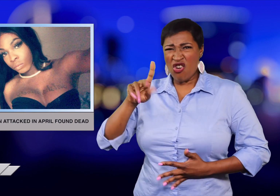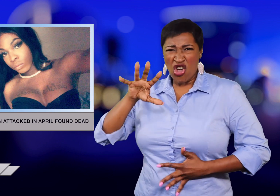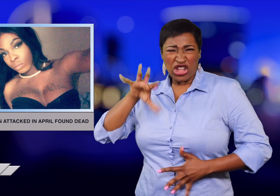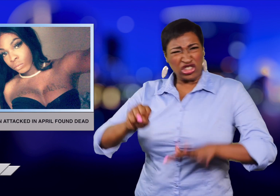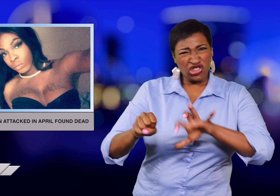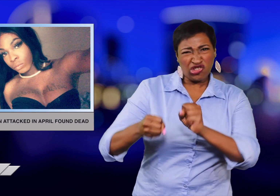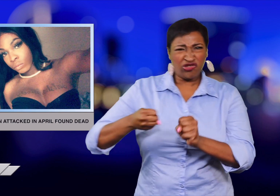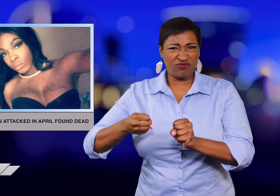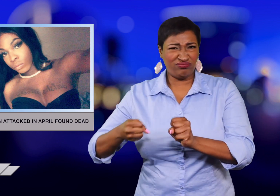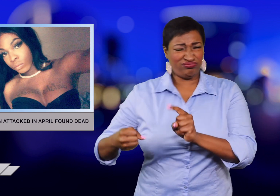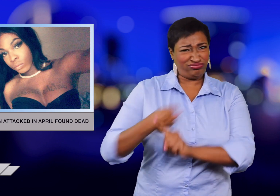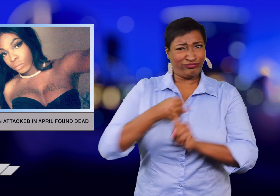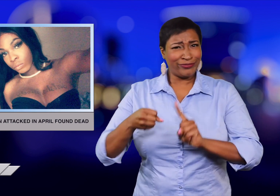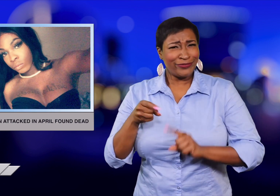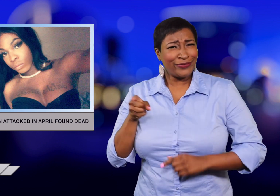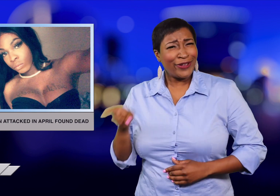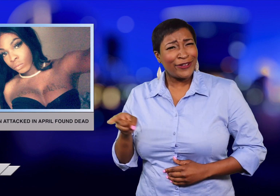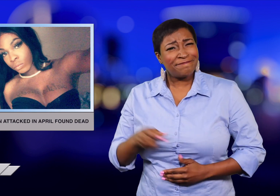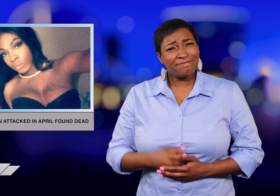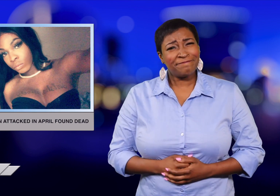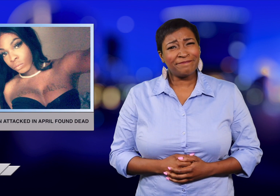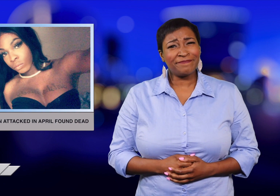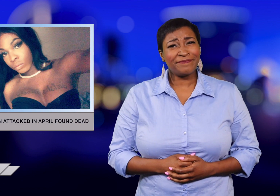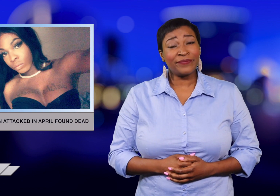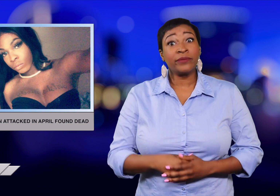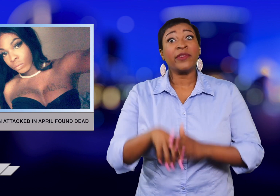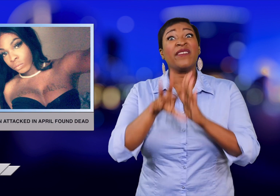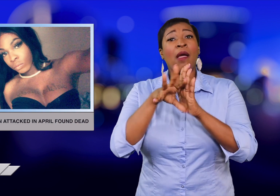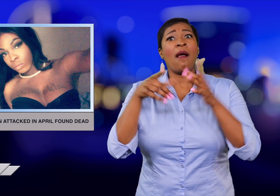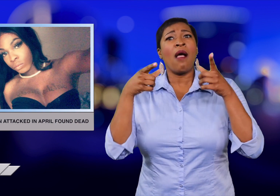in the parking lot of a Dallas apartment complex.